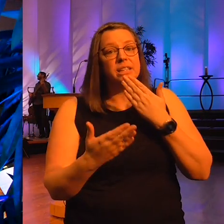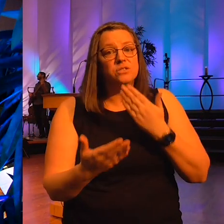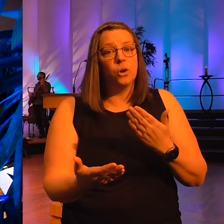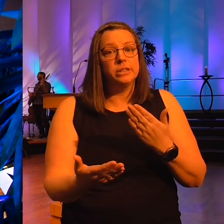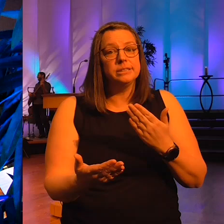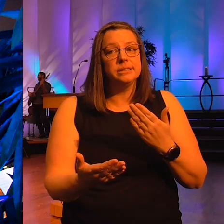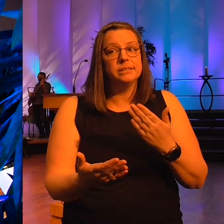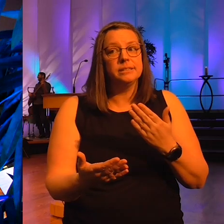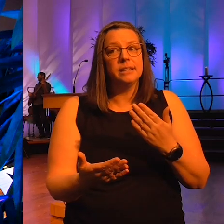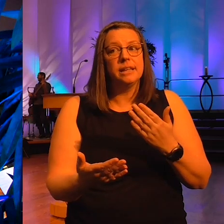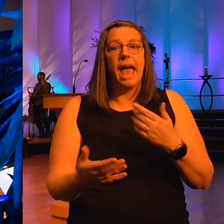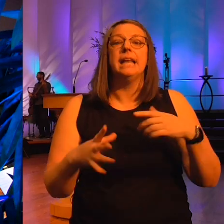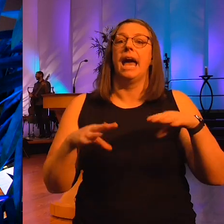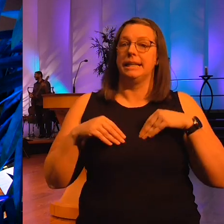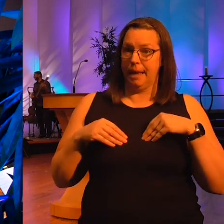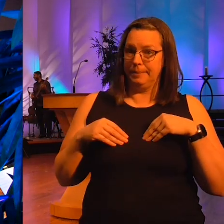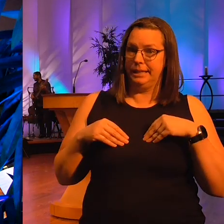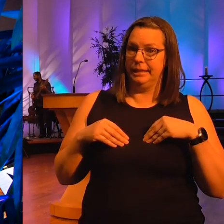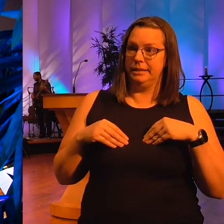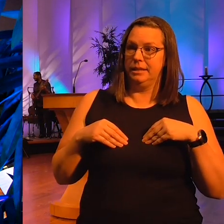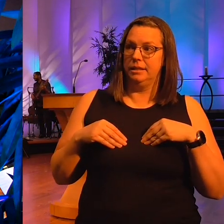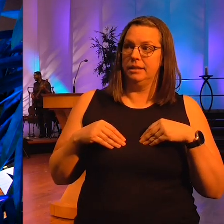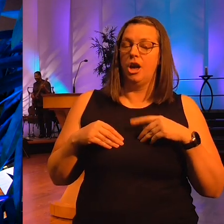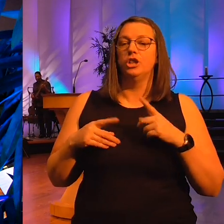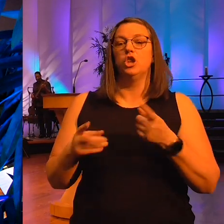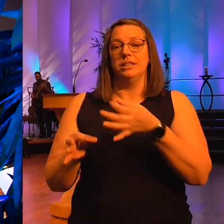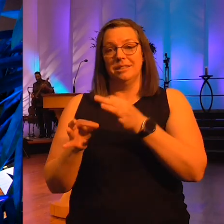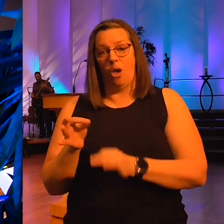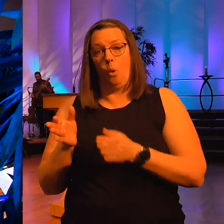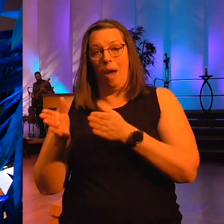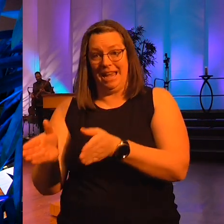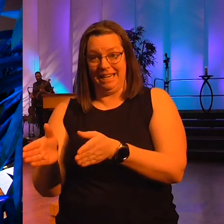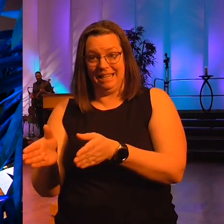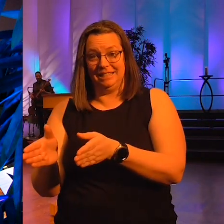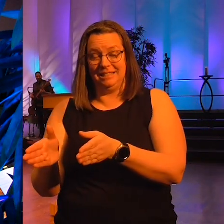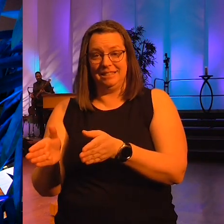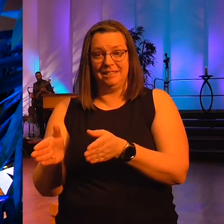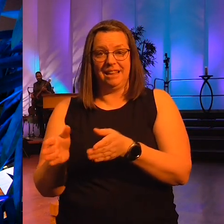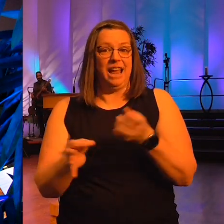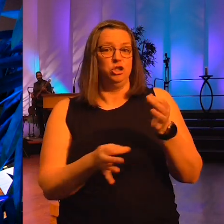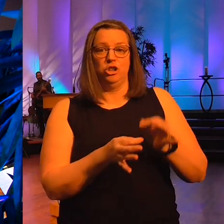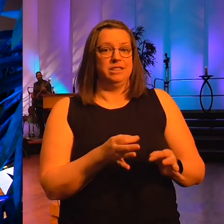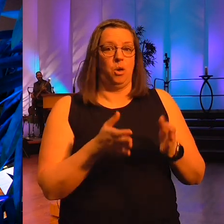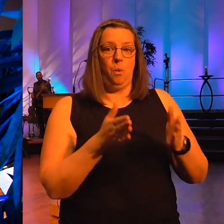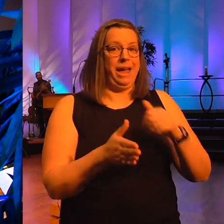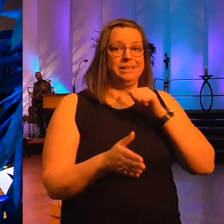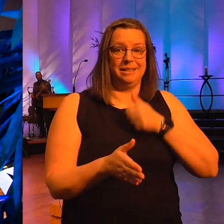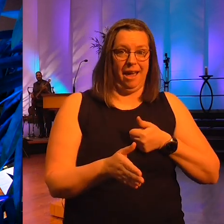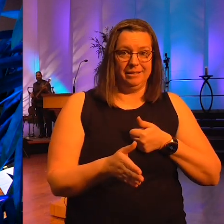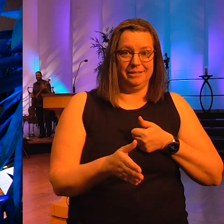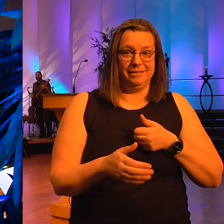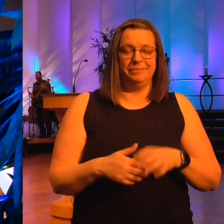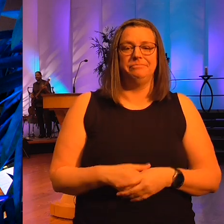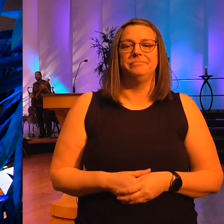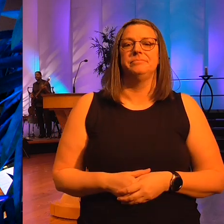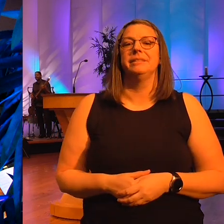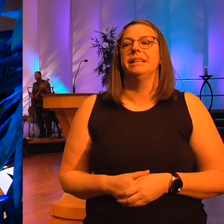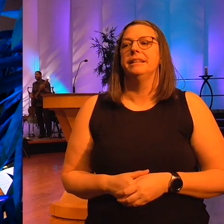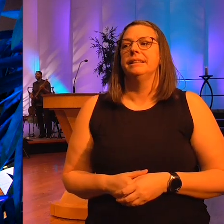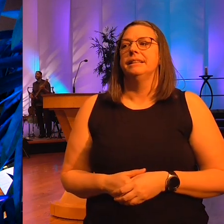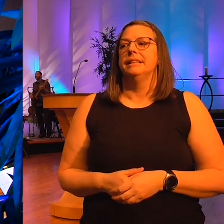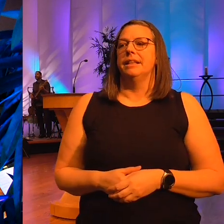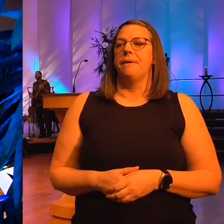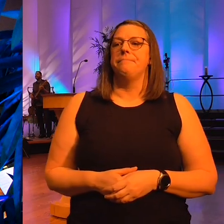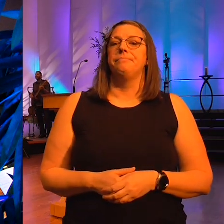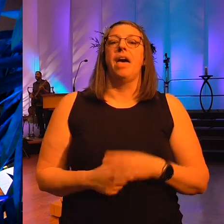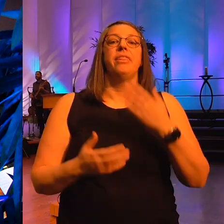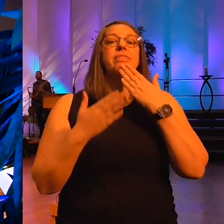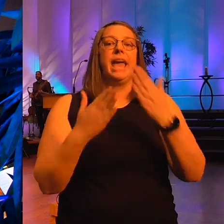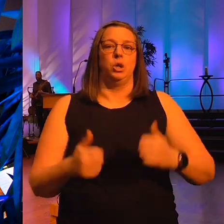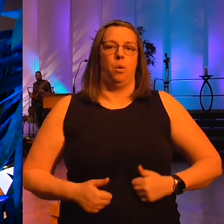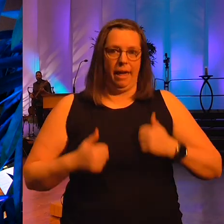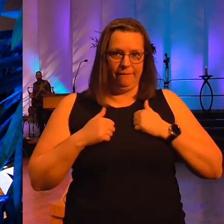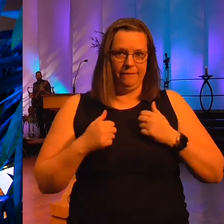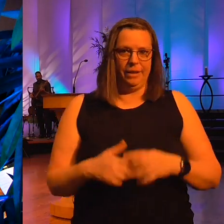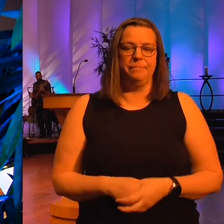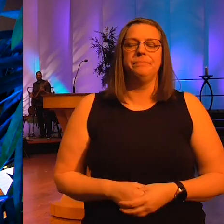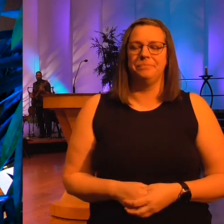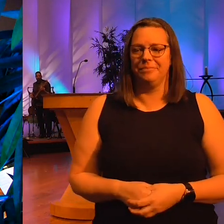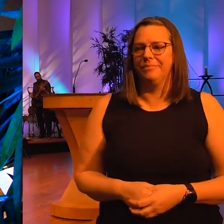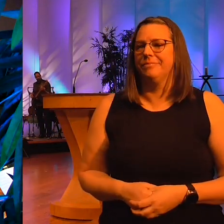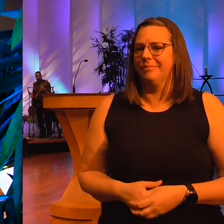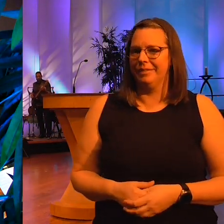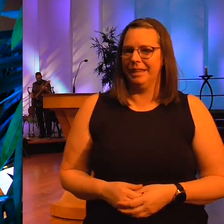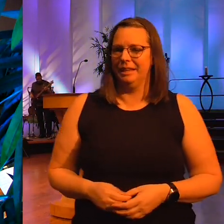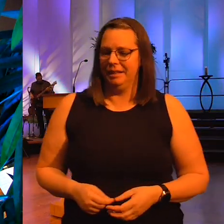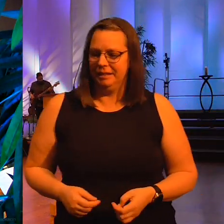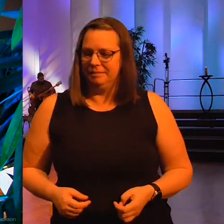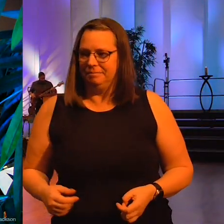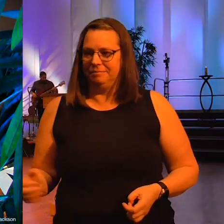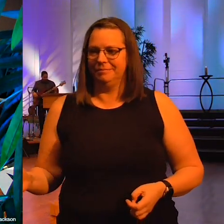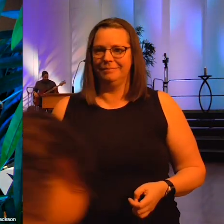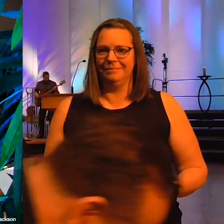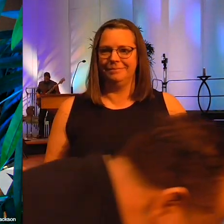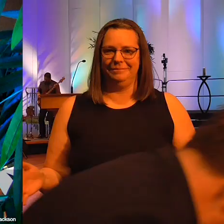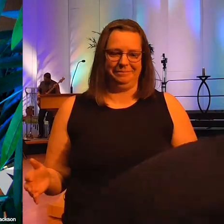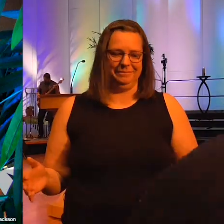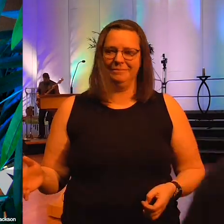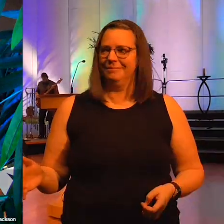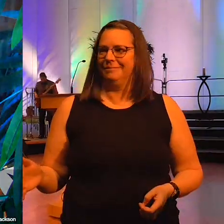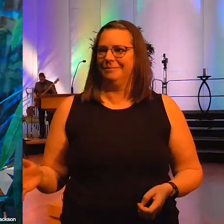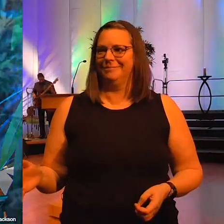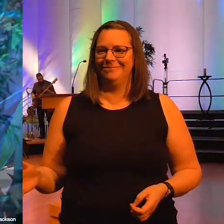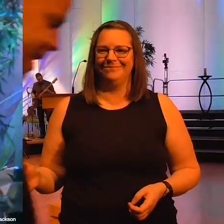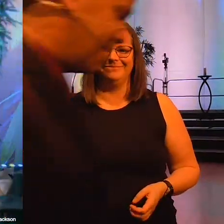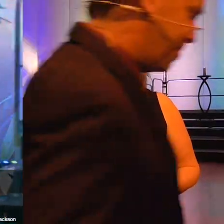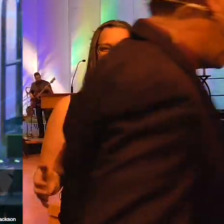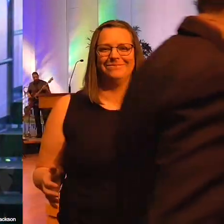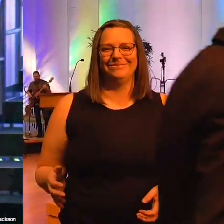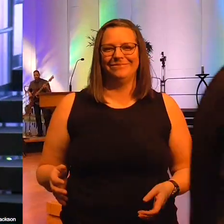I accept it just the way that it is and just the way that it is not thank you life